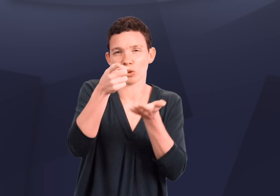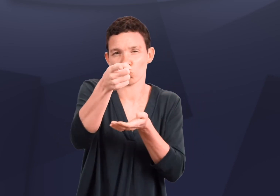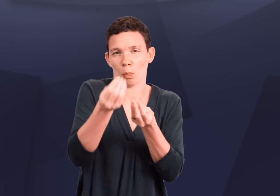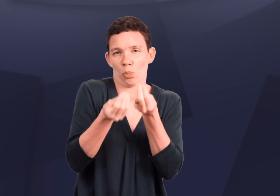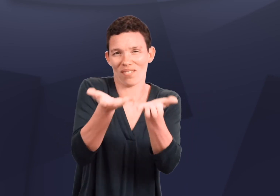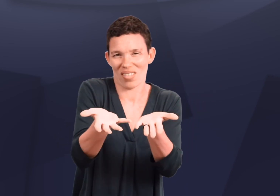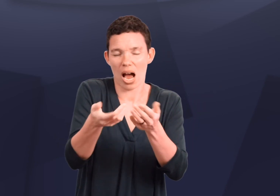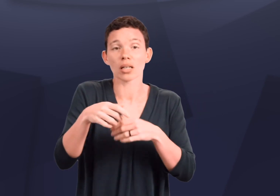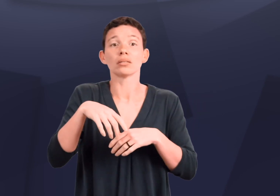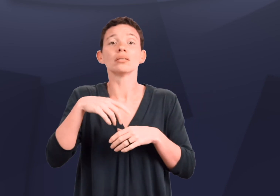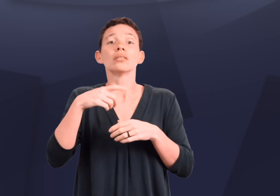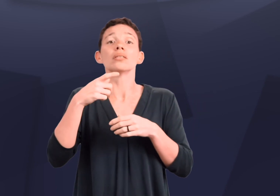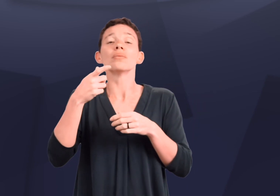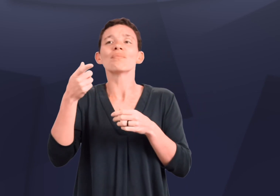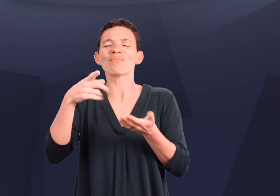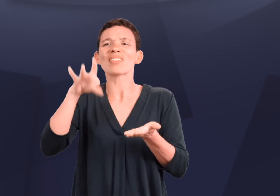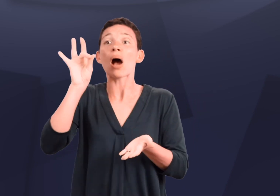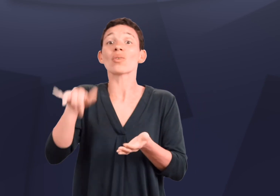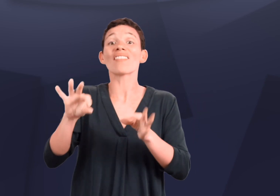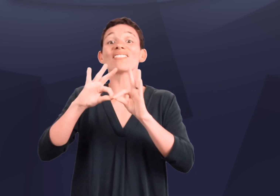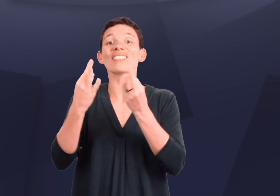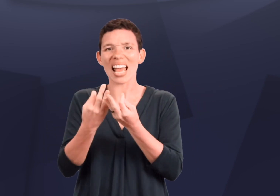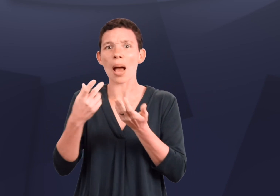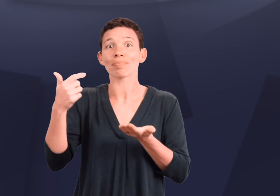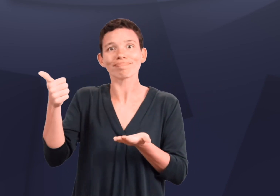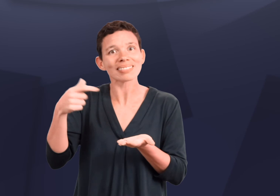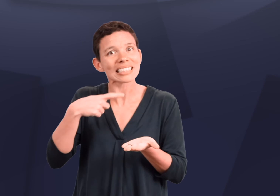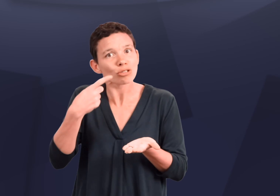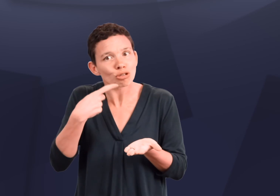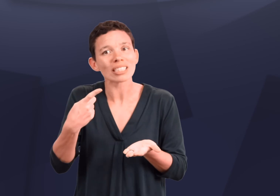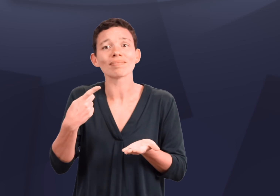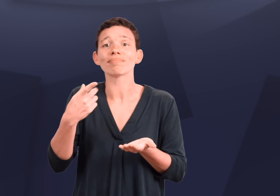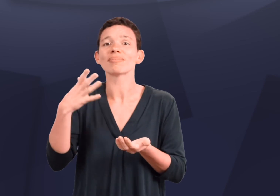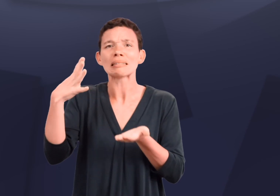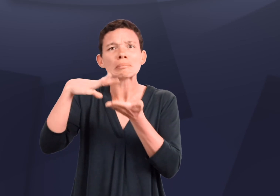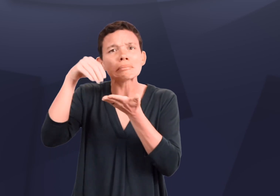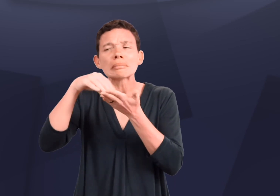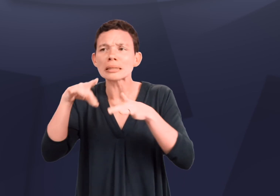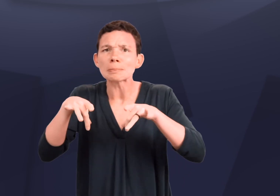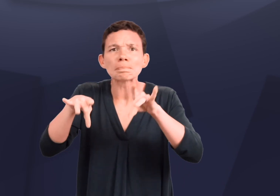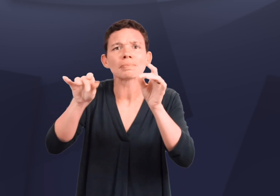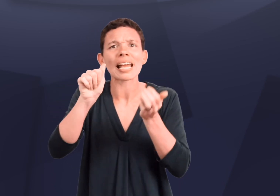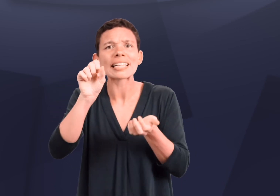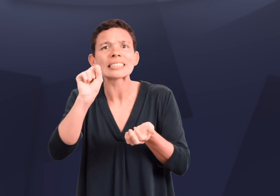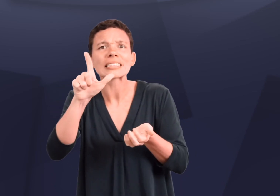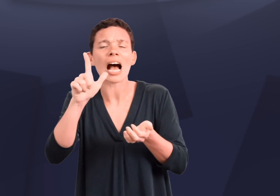You have learned that her family is hearing, and they are learning ASL.